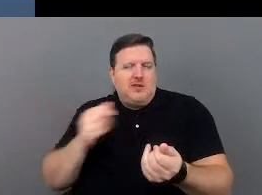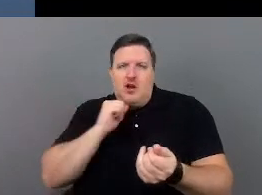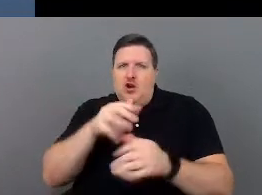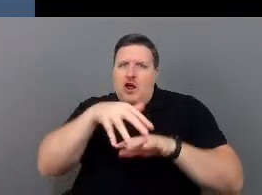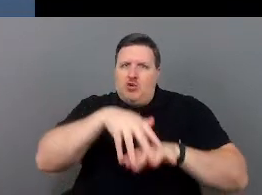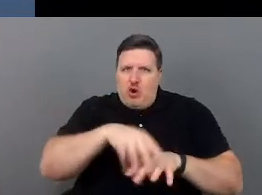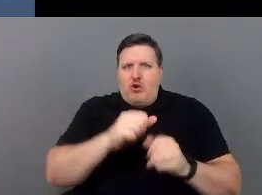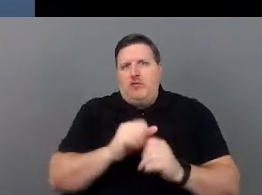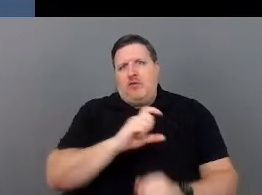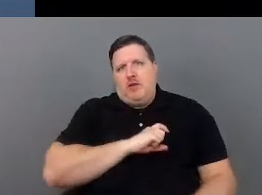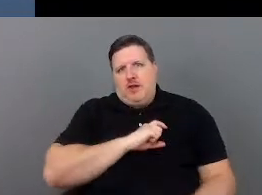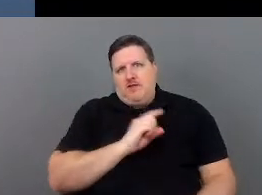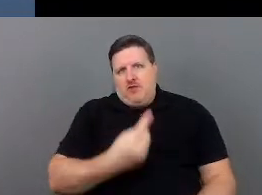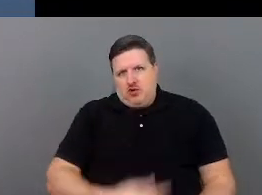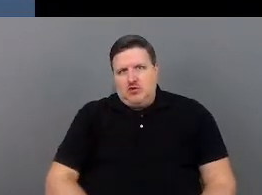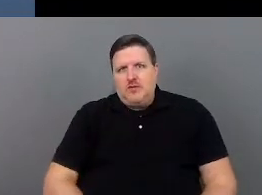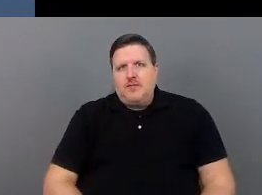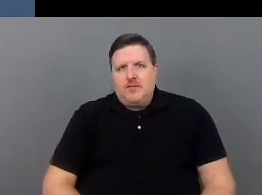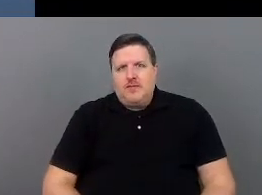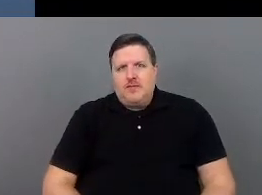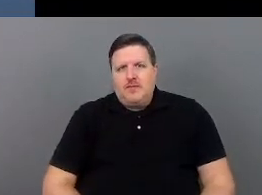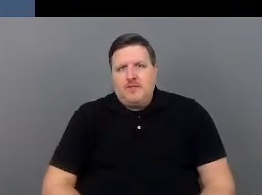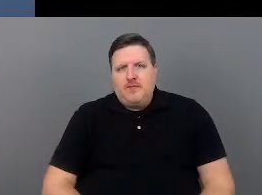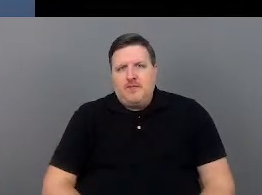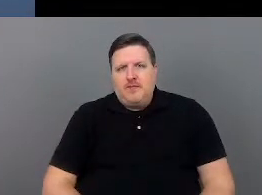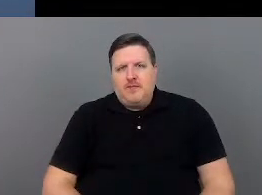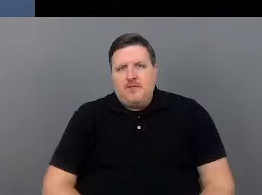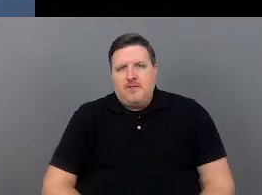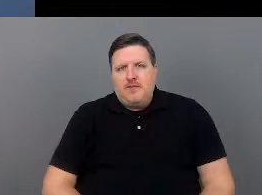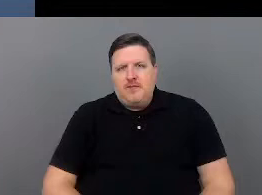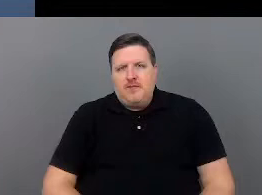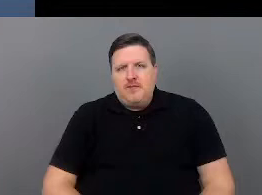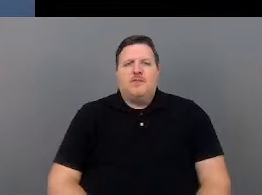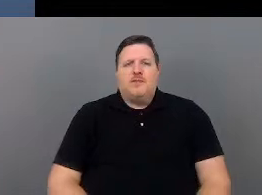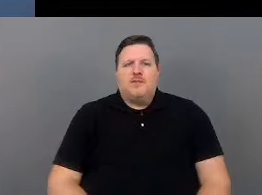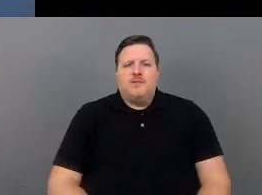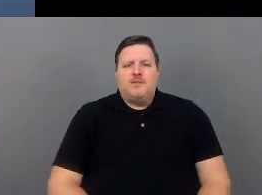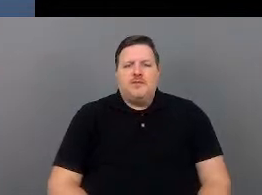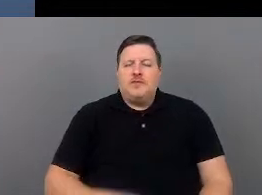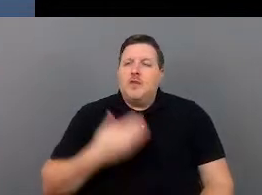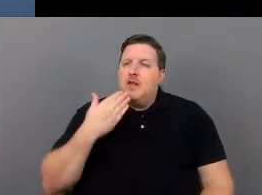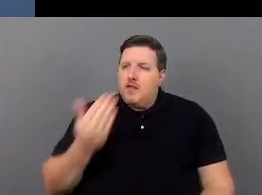WE'LL THEN RETURN TO THE LIST OF SPEAKERS I JUST CALLED OFF BEGINNING WITH 46,